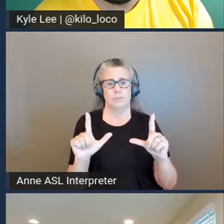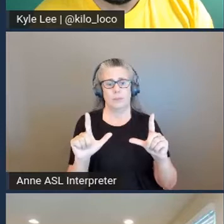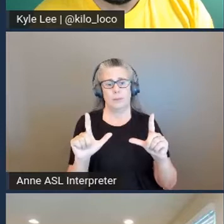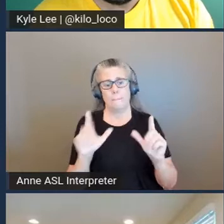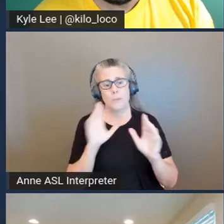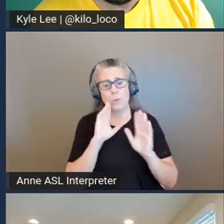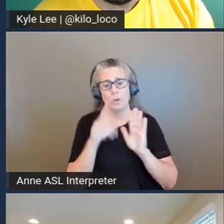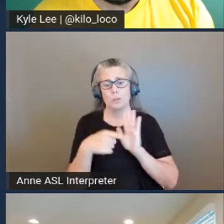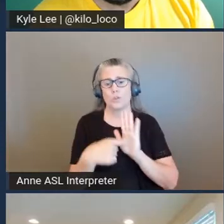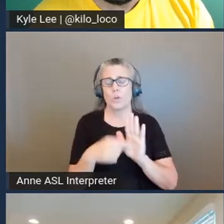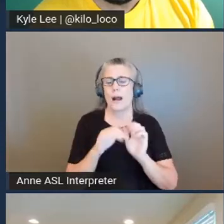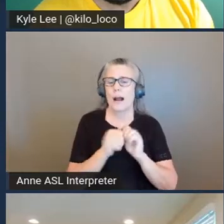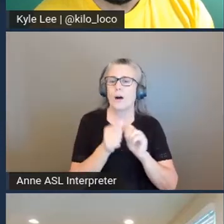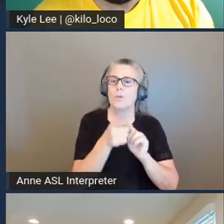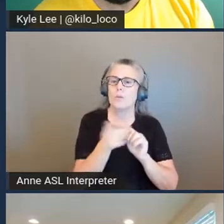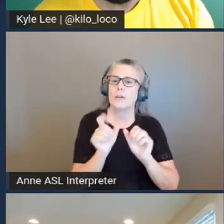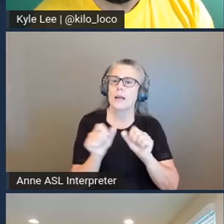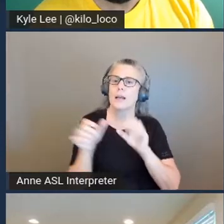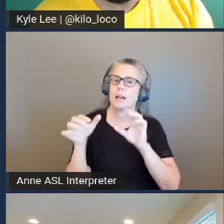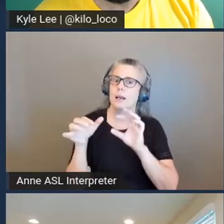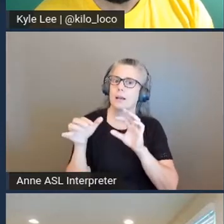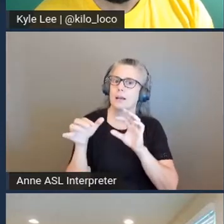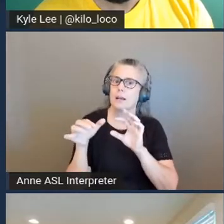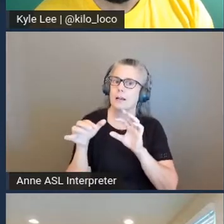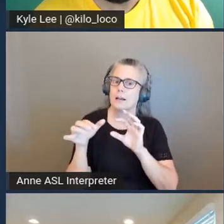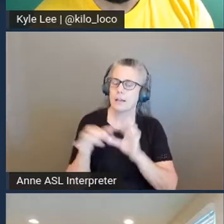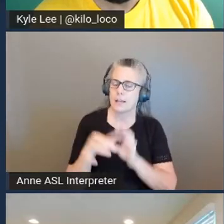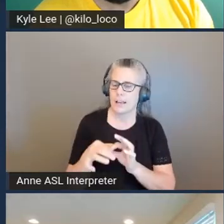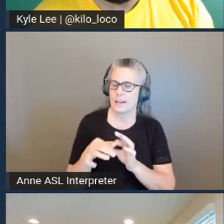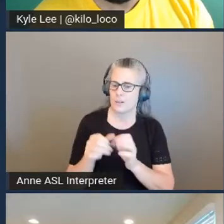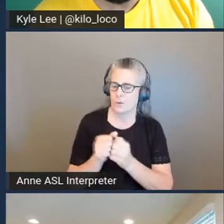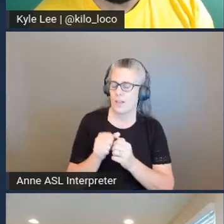connect to an Amazon EMR cluster,